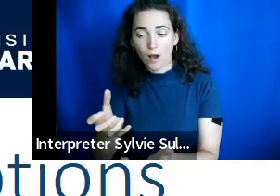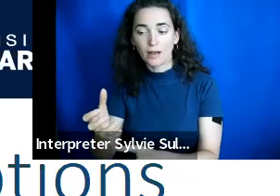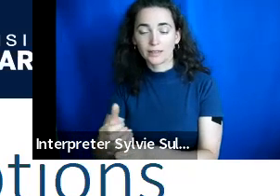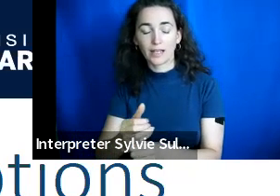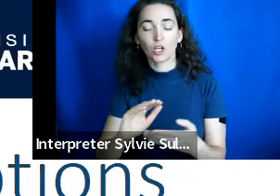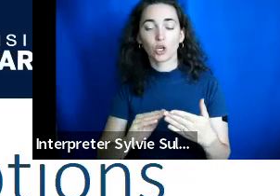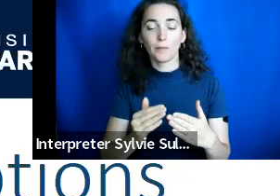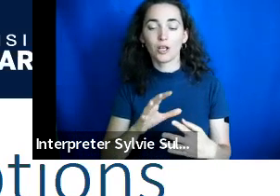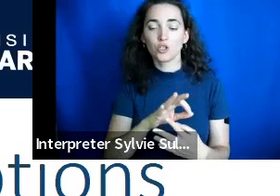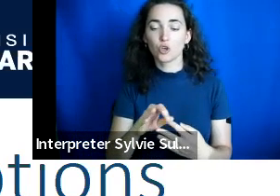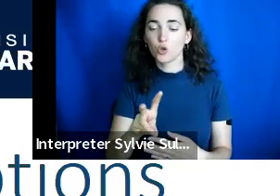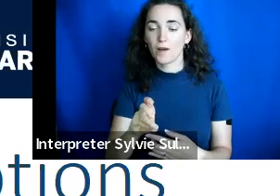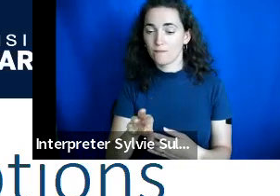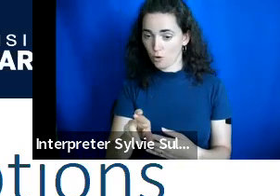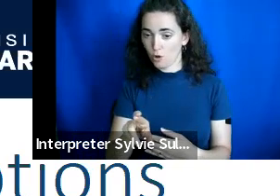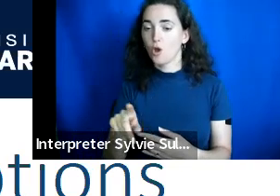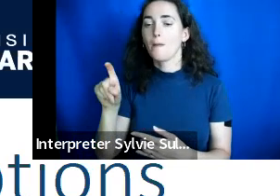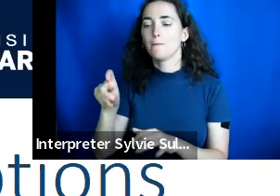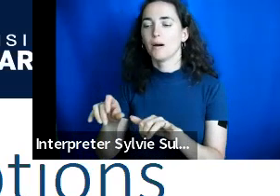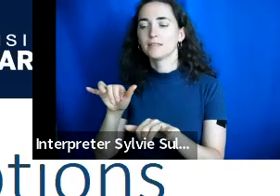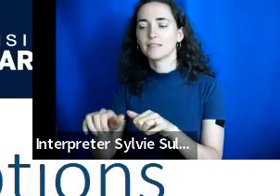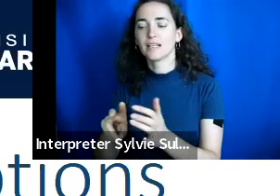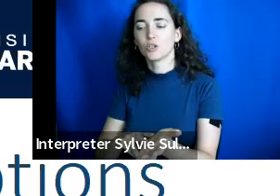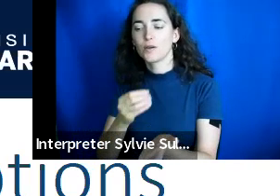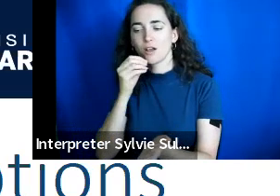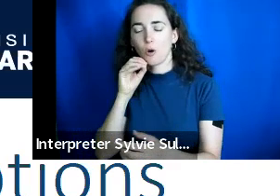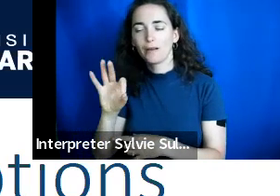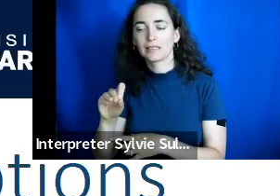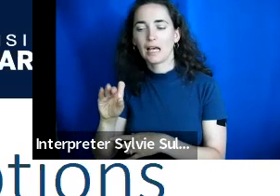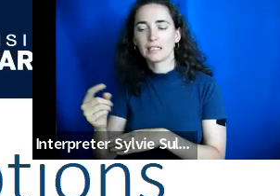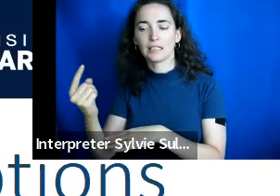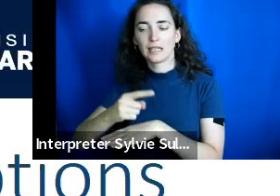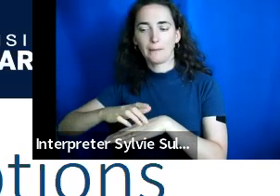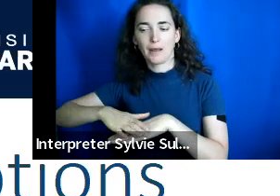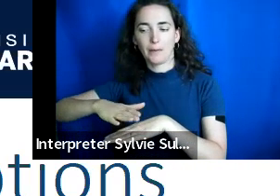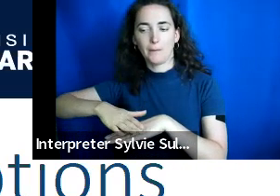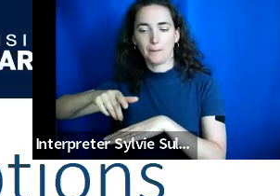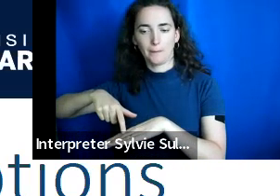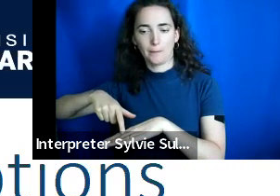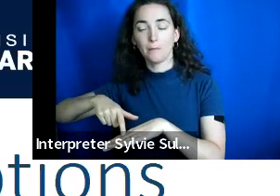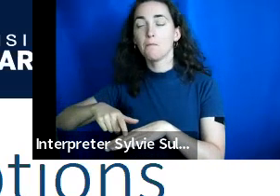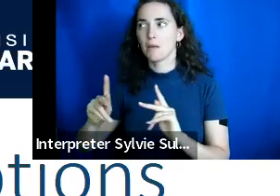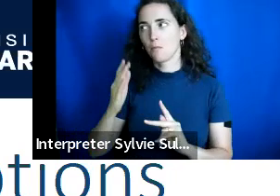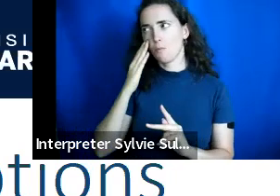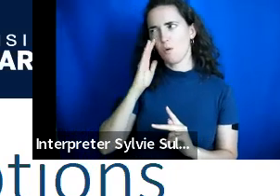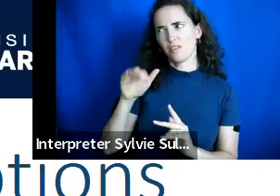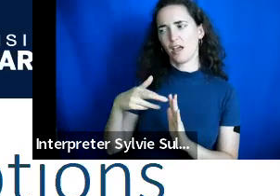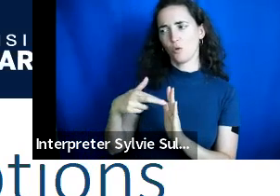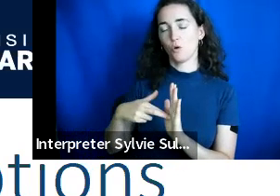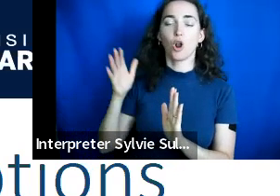Choices waiver slot. They had to be in the nursing home at least 90 days, and that's what a lot of people are familiar with.